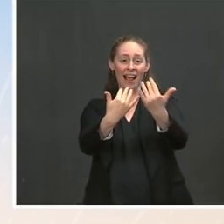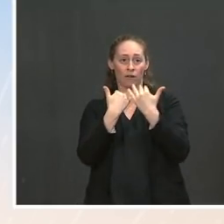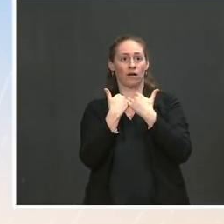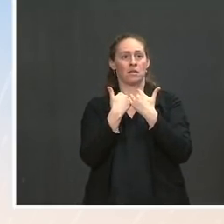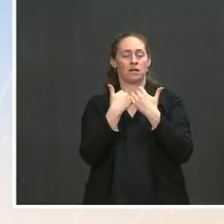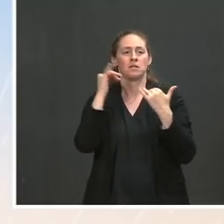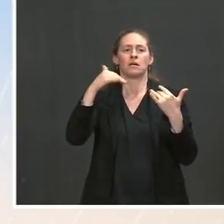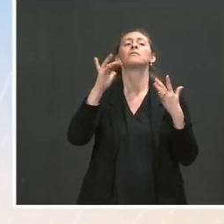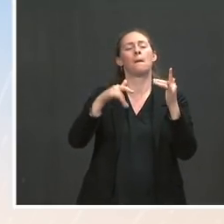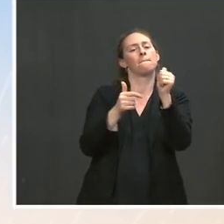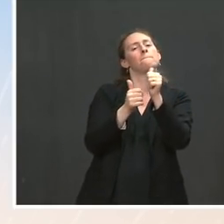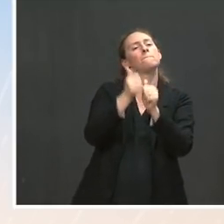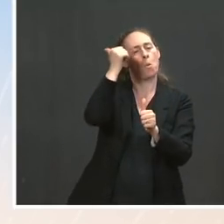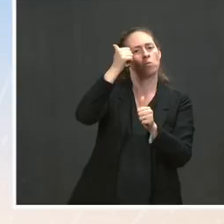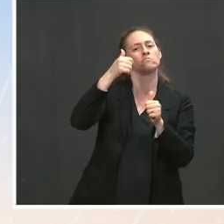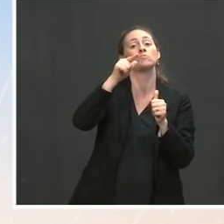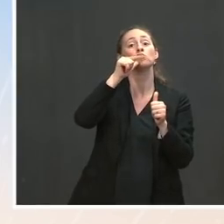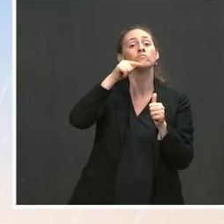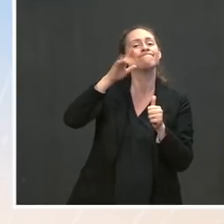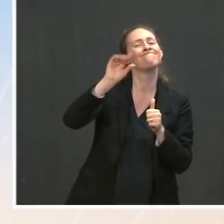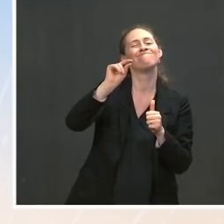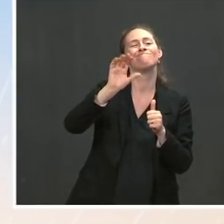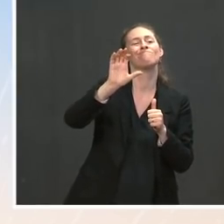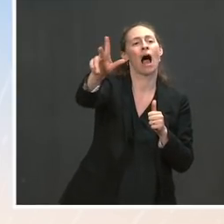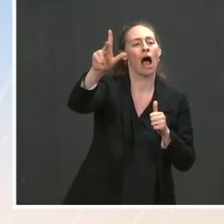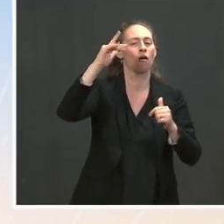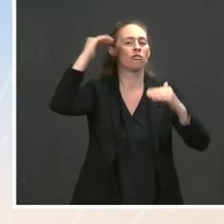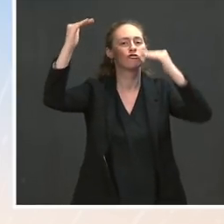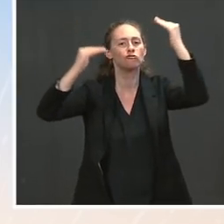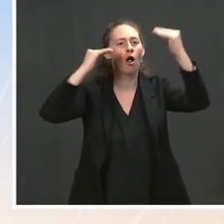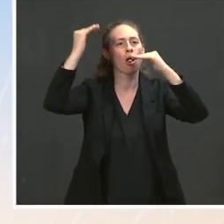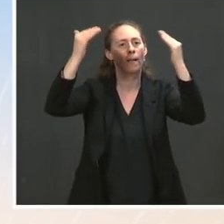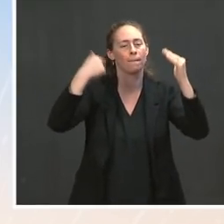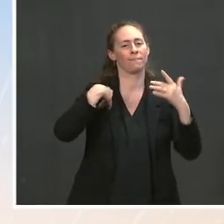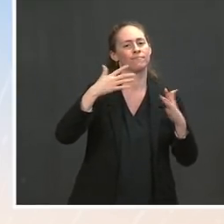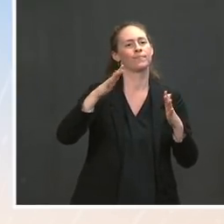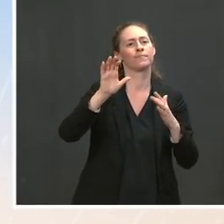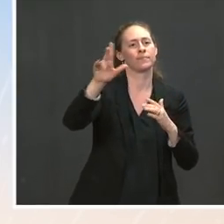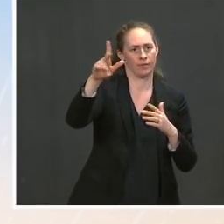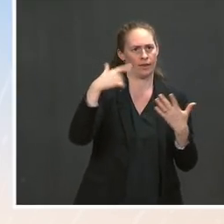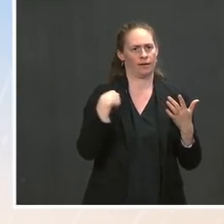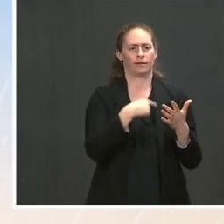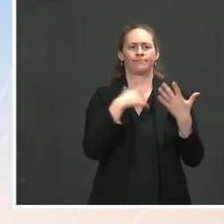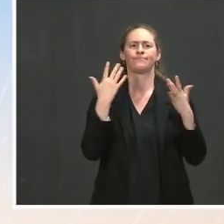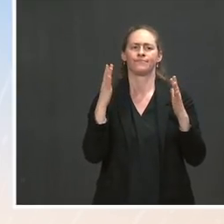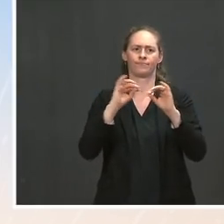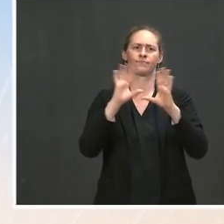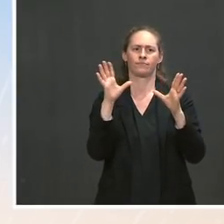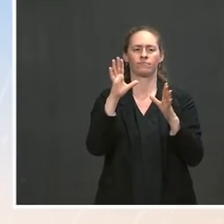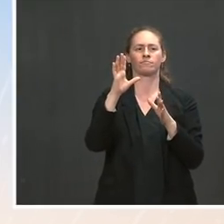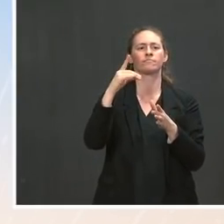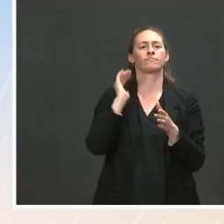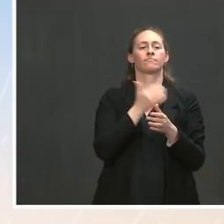Our policy remains the same. We are implementing Section 42. As the President touched on and I touched on a little bit earlier this week,